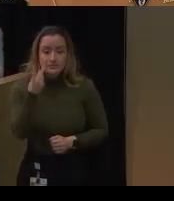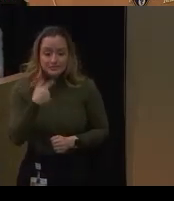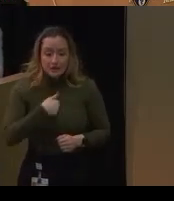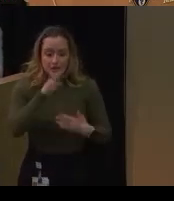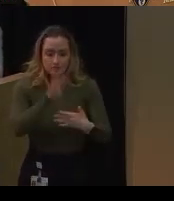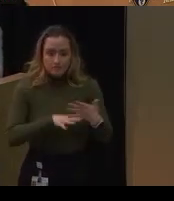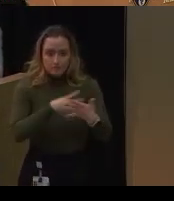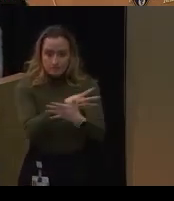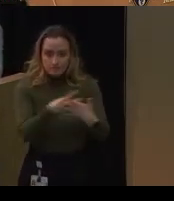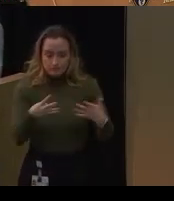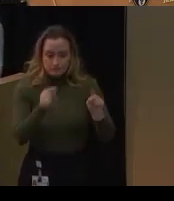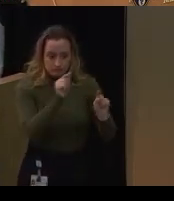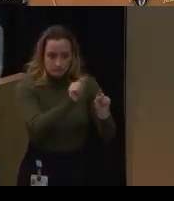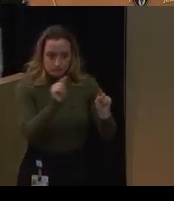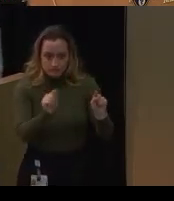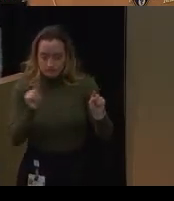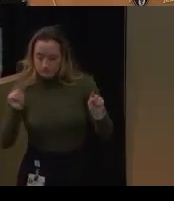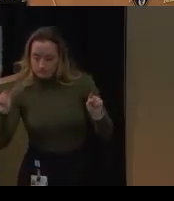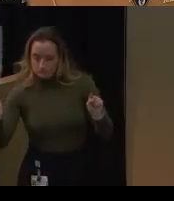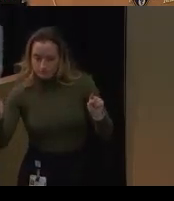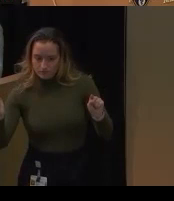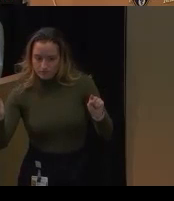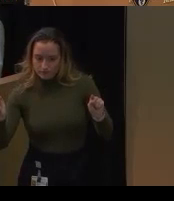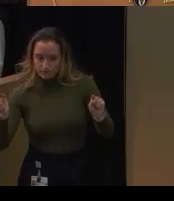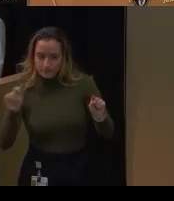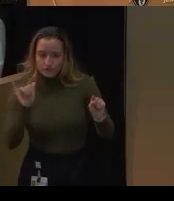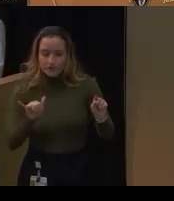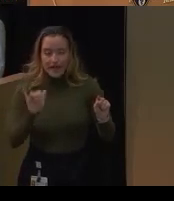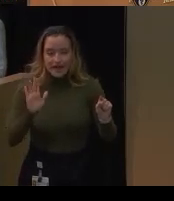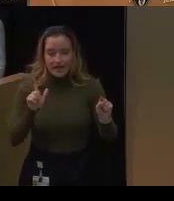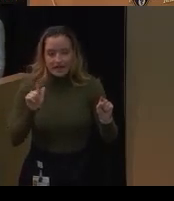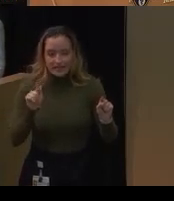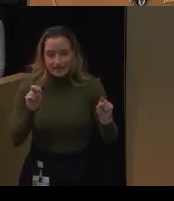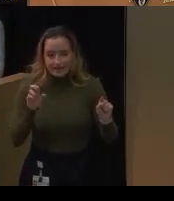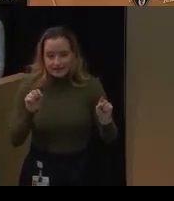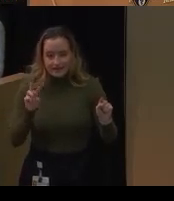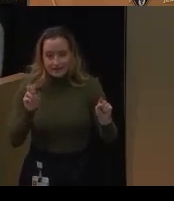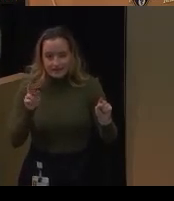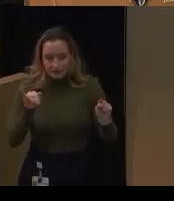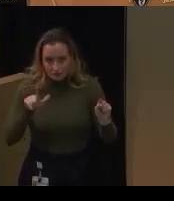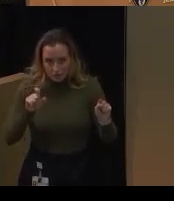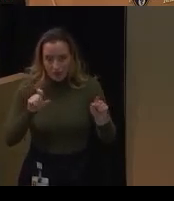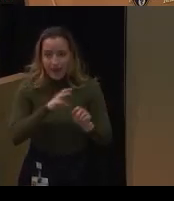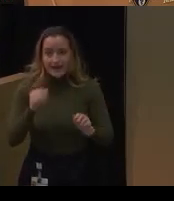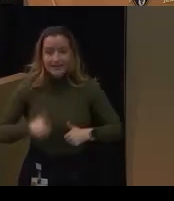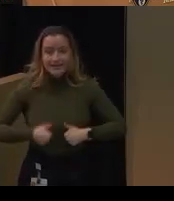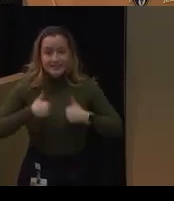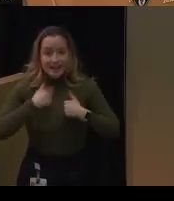um between uh the latent variable and lifetime fiction exposure and the effects were positive